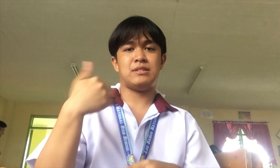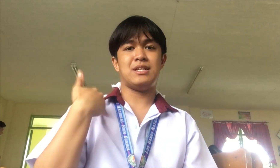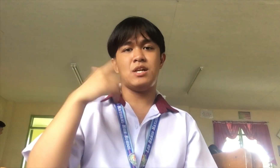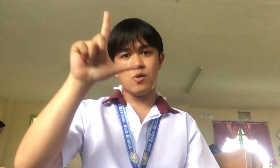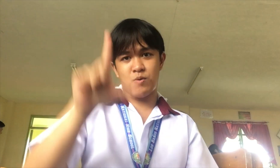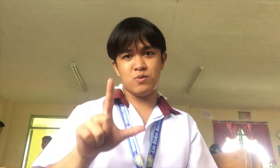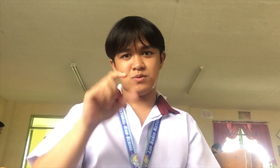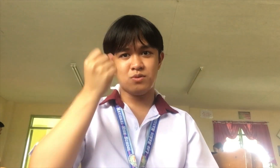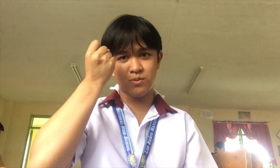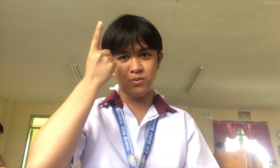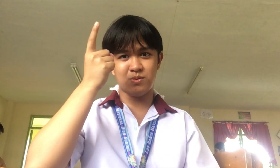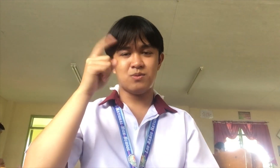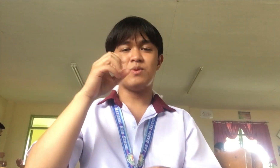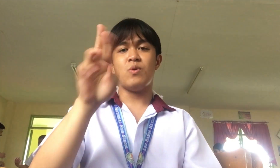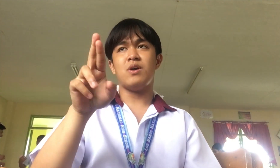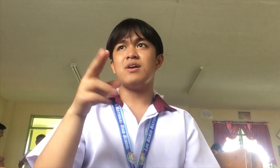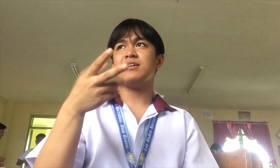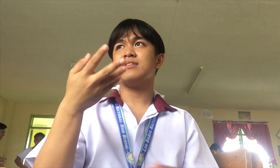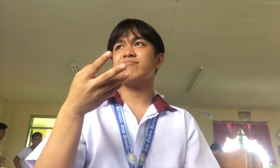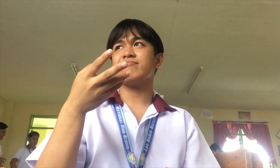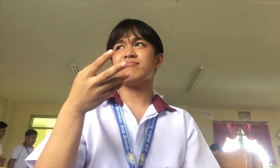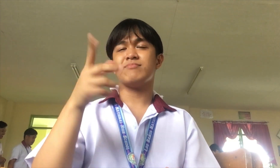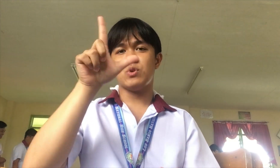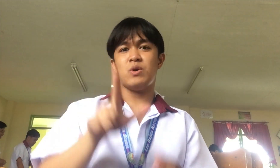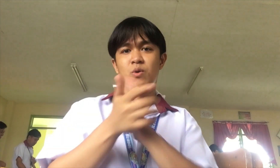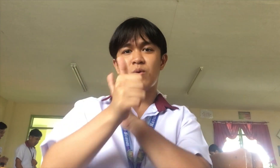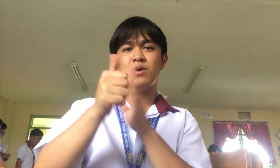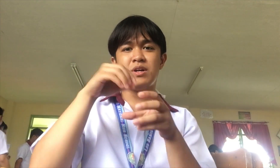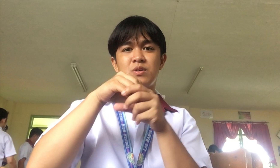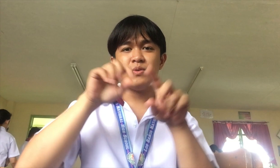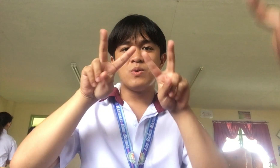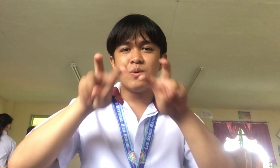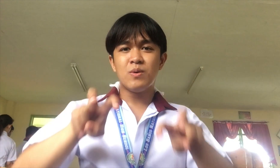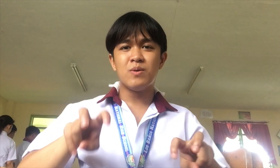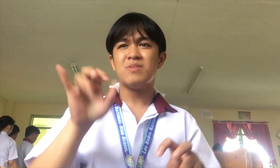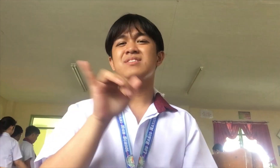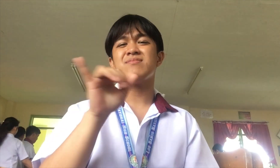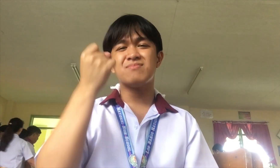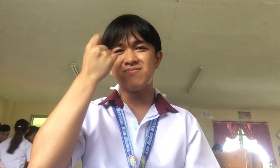They do have low understanding or lack of skills in researching